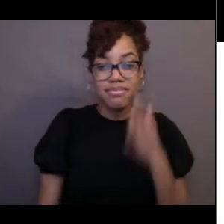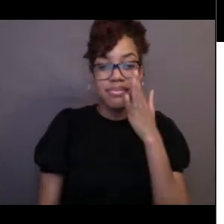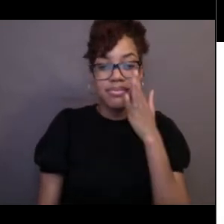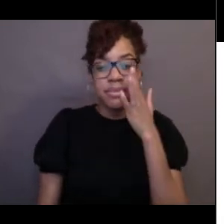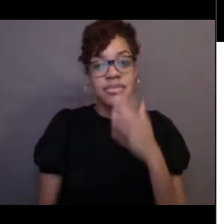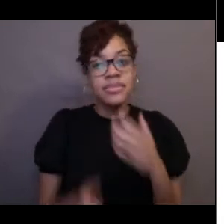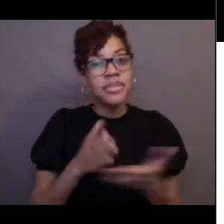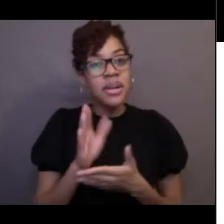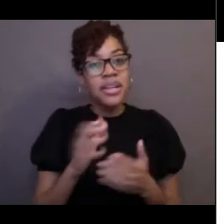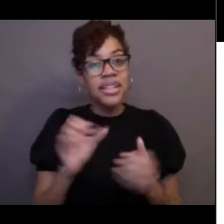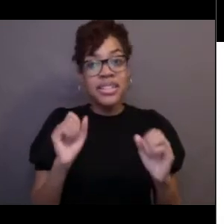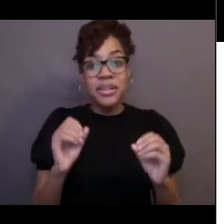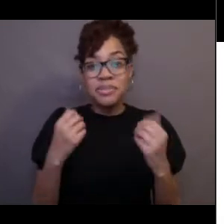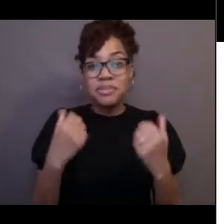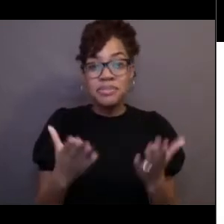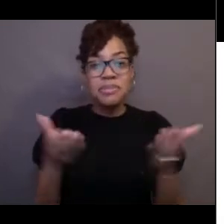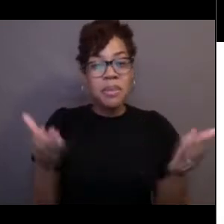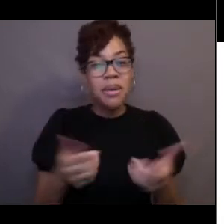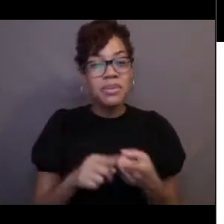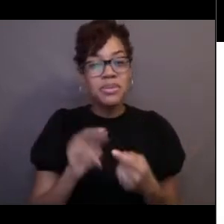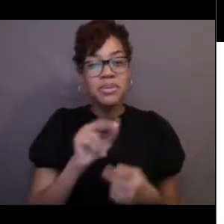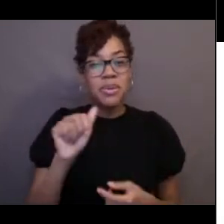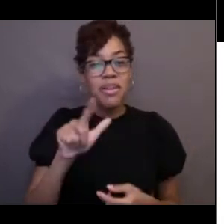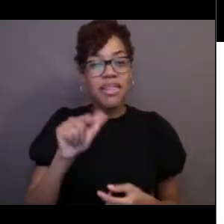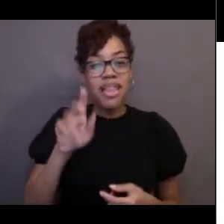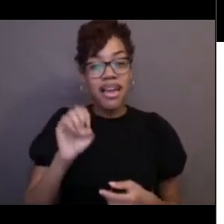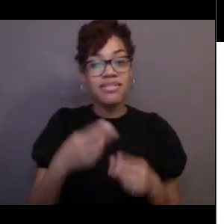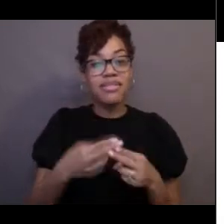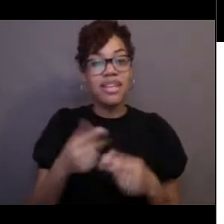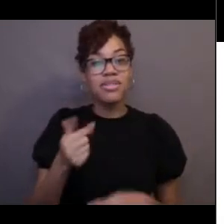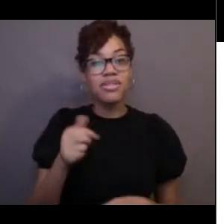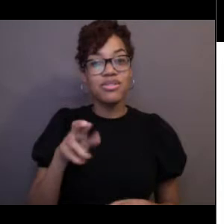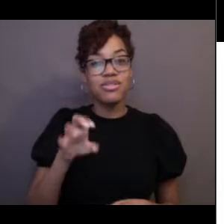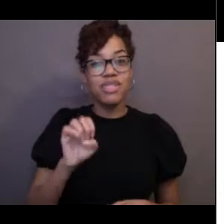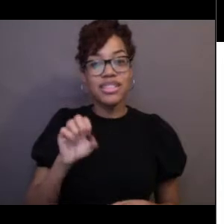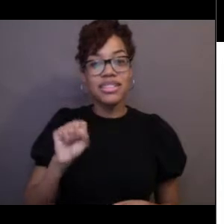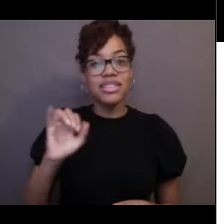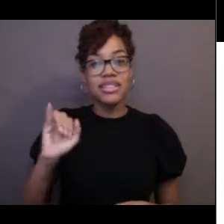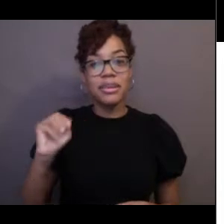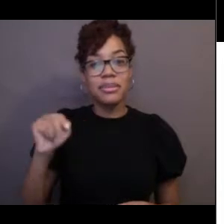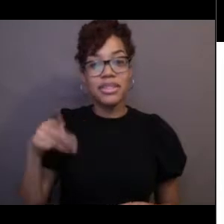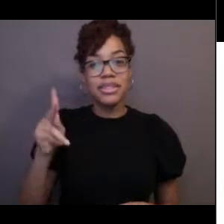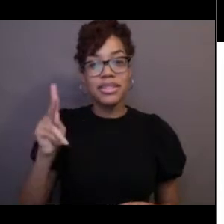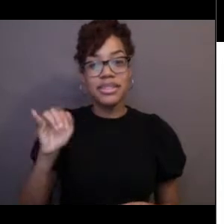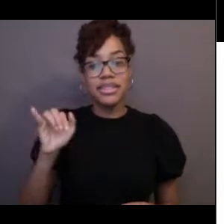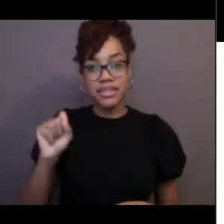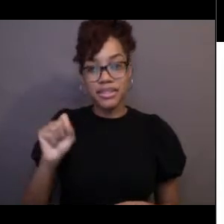Welcome to NOAA Live. My name is Grace Simpkins, and I'm going to be moderating today's webinar. This series is sponsored